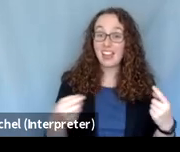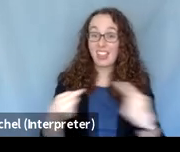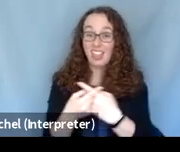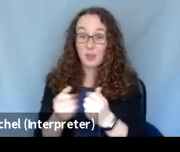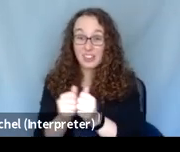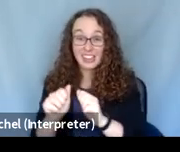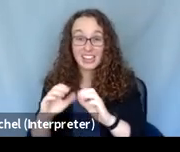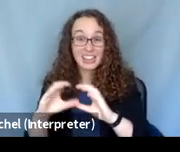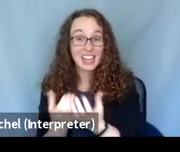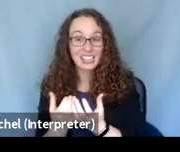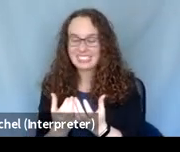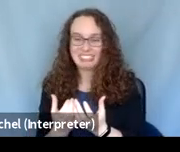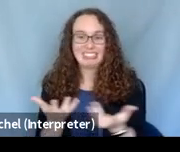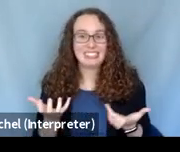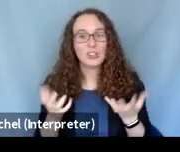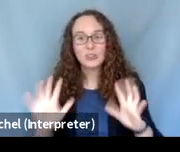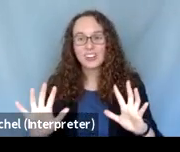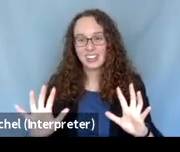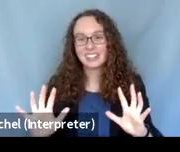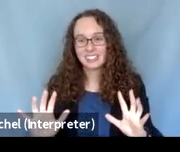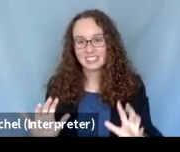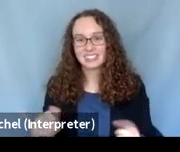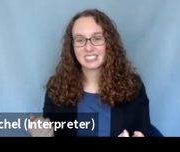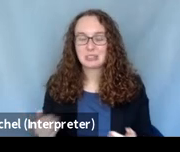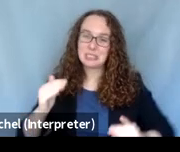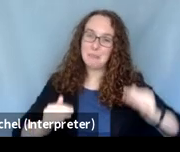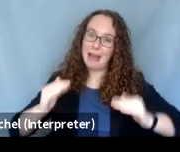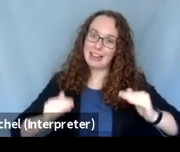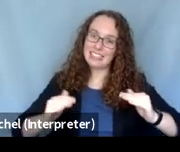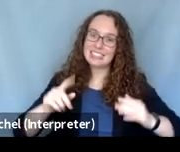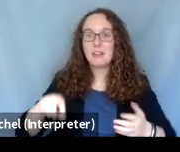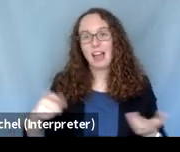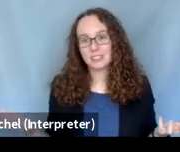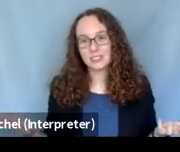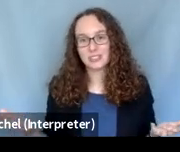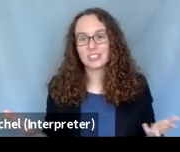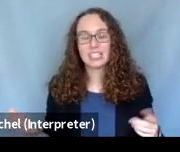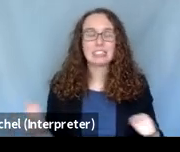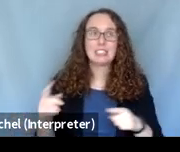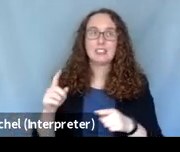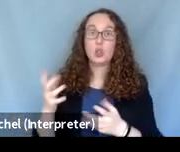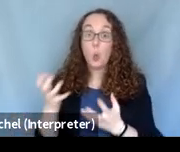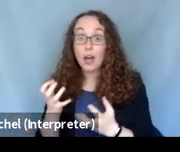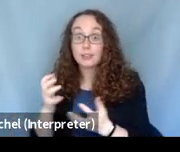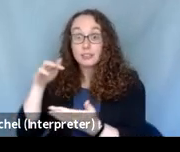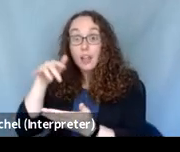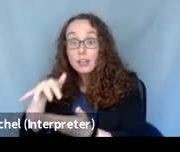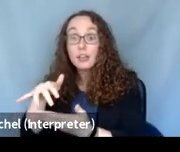that we have to establish so study hard, focus on your major, focus on your classes, but also